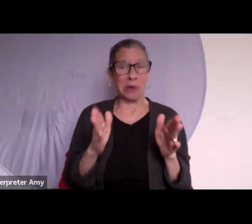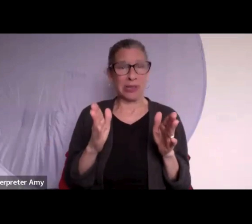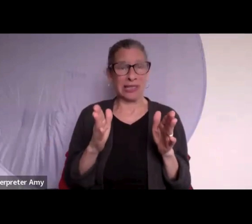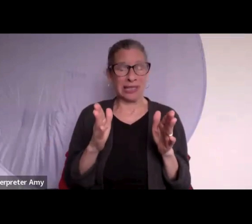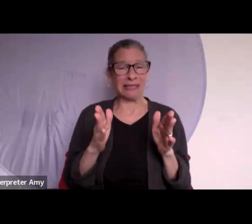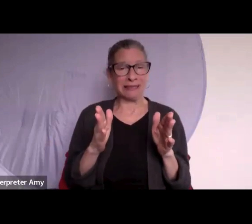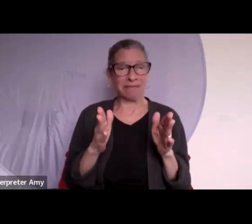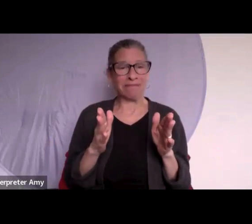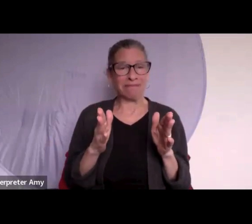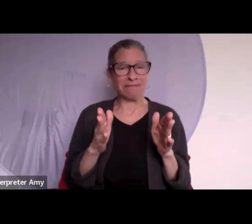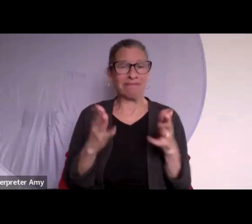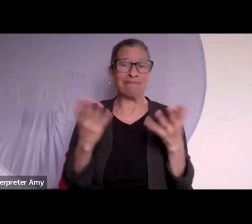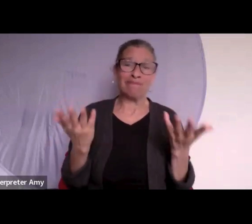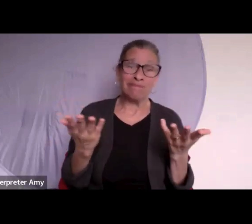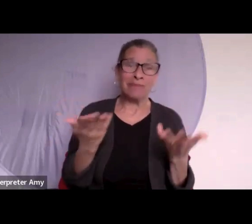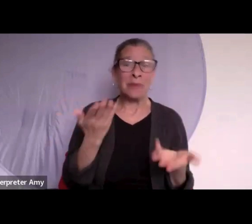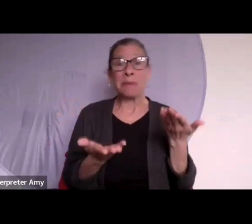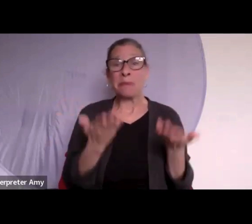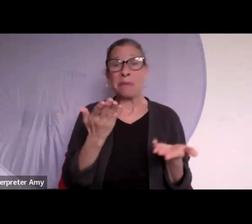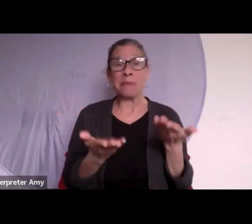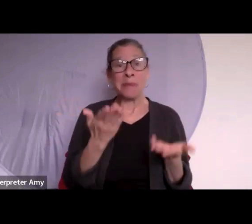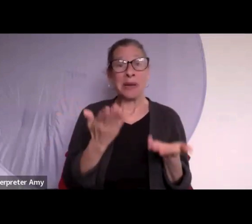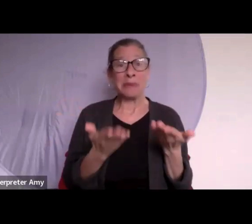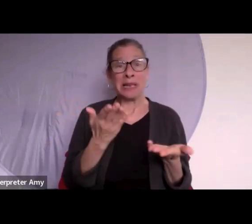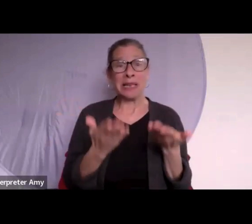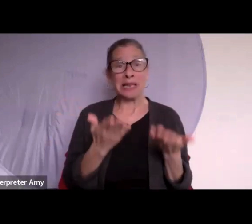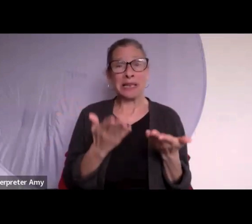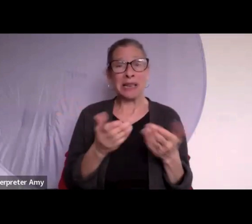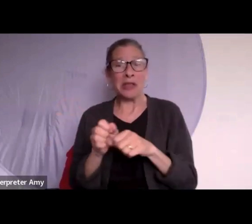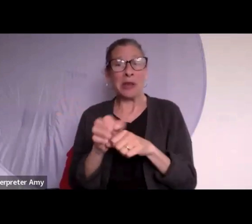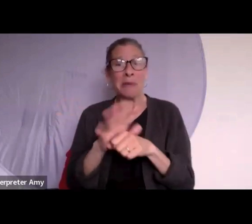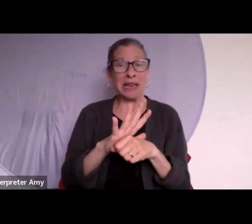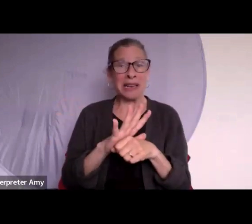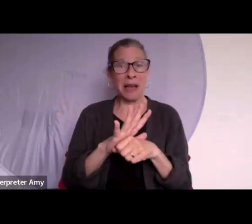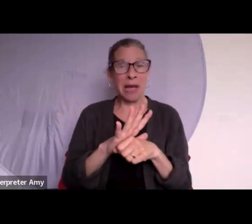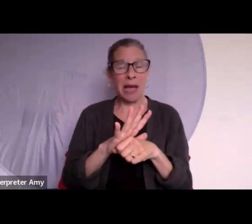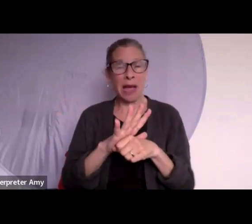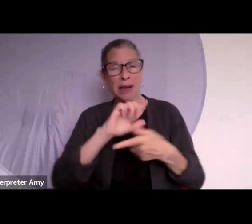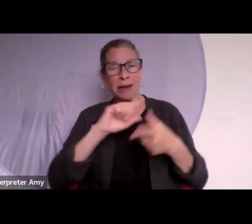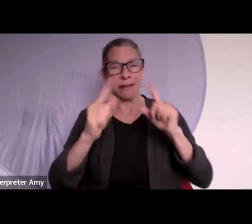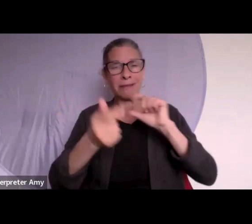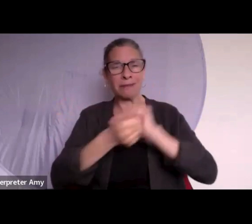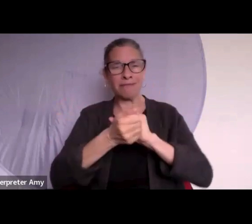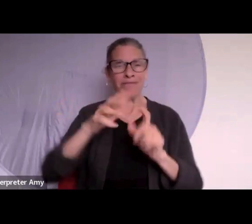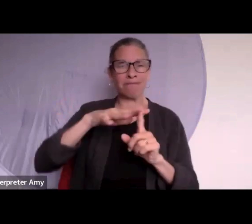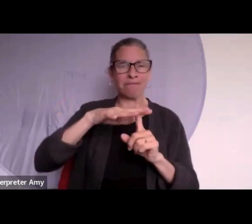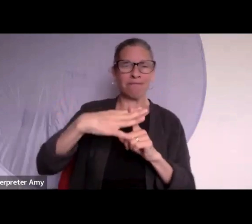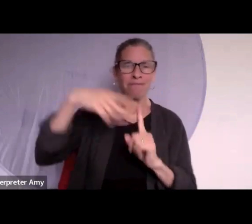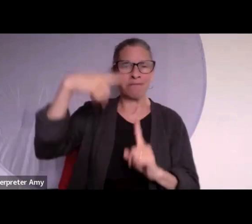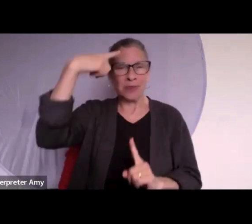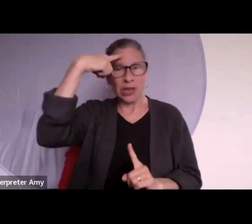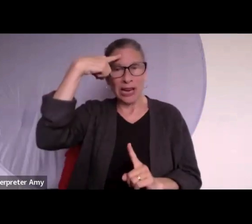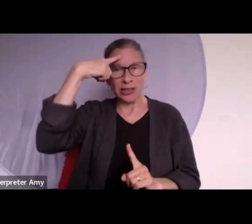elements. But maybe maybe the pandemic changed something for the better. And we'll be able to really provide that going